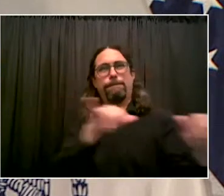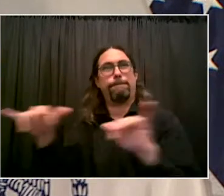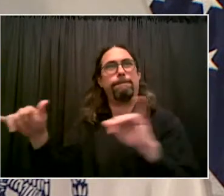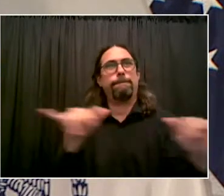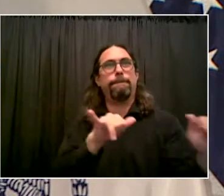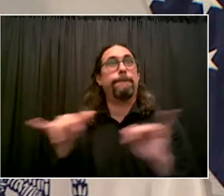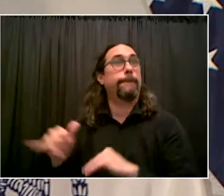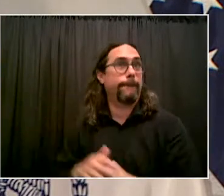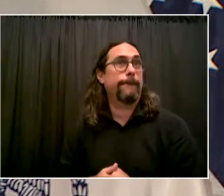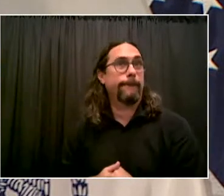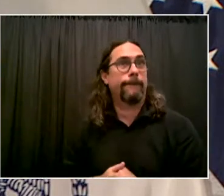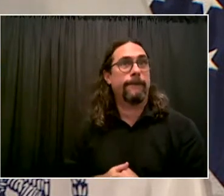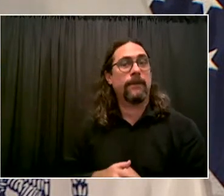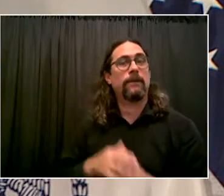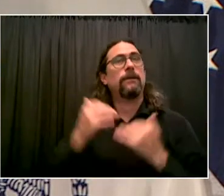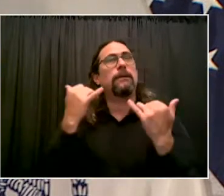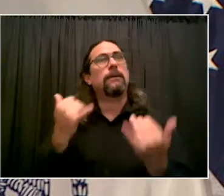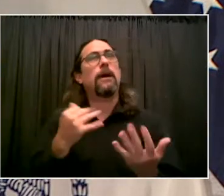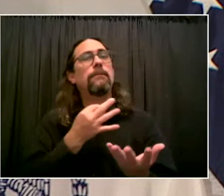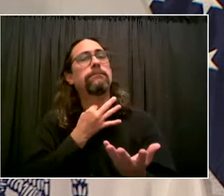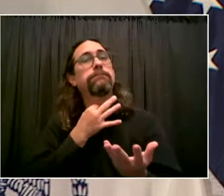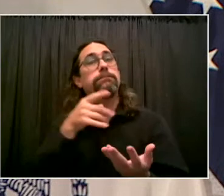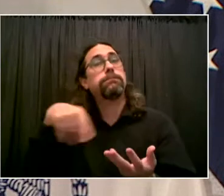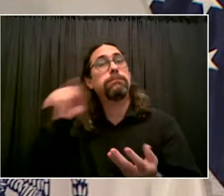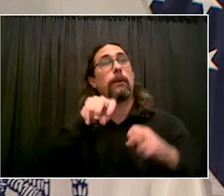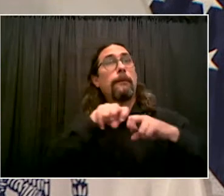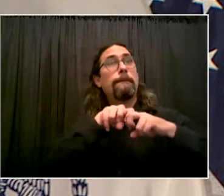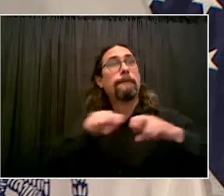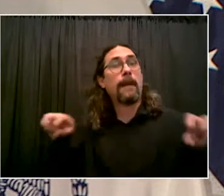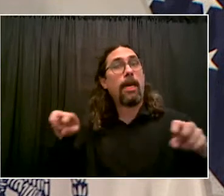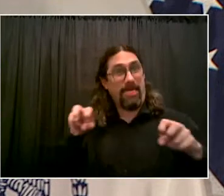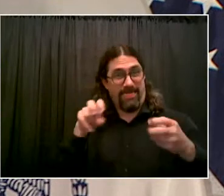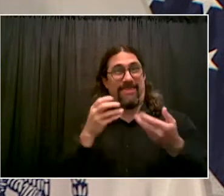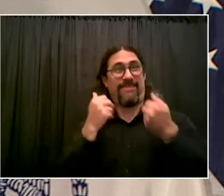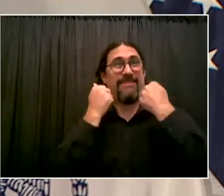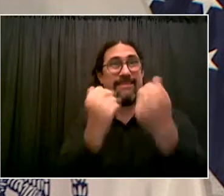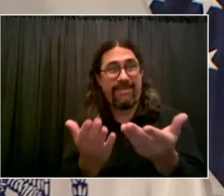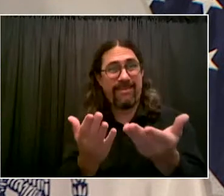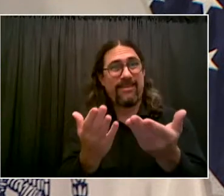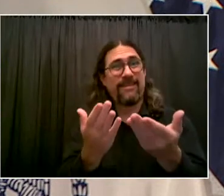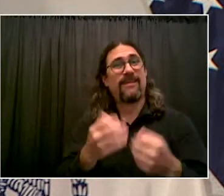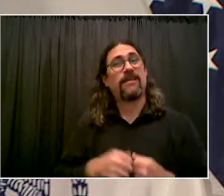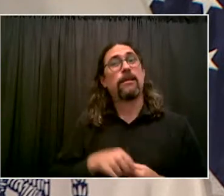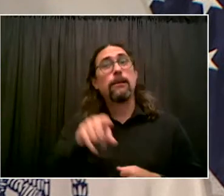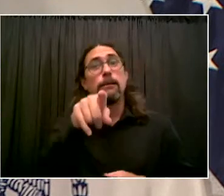THE SCHOOLS GIVING ALL OF THEAM N OPPORTUNITY FOR ENRICHMENT AND YOU DIDN'T LISTEN TO THE PANEL